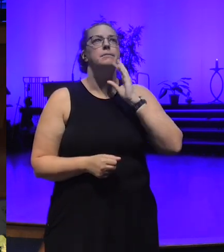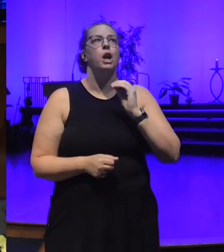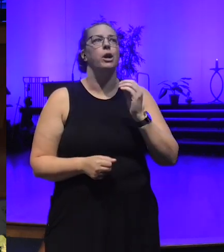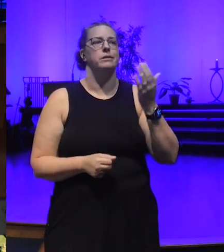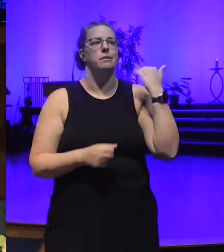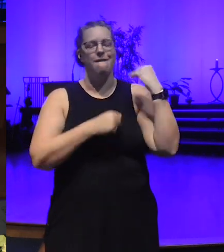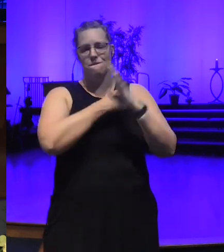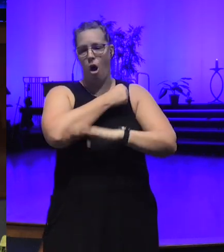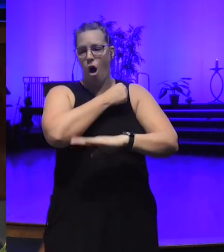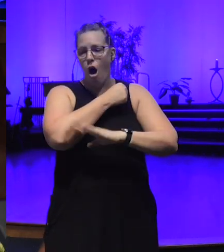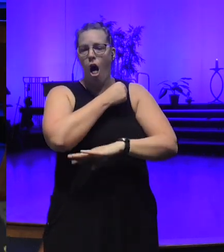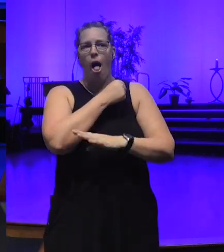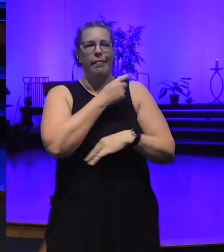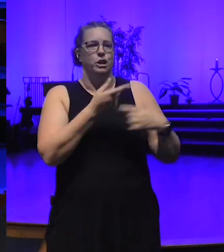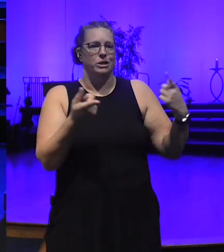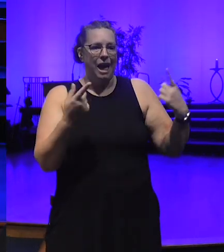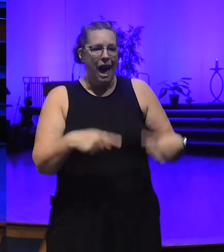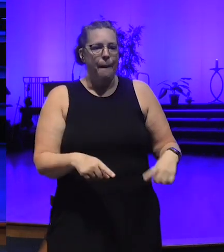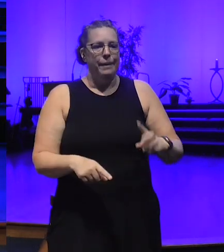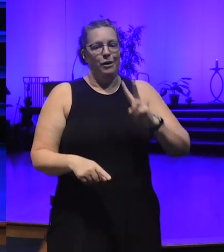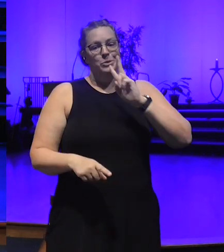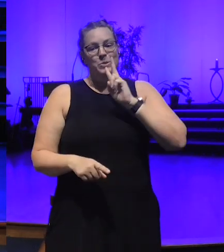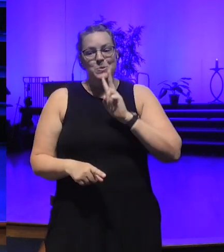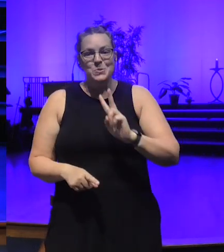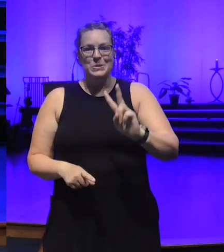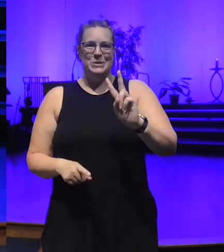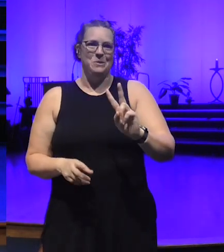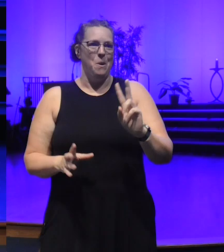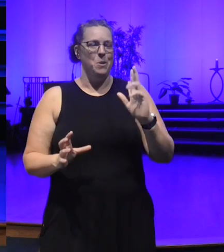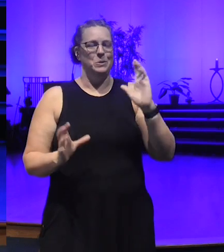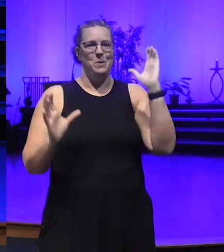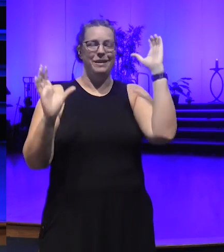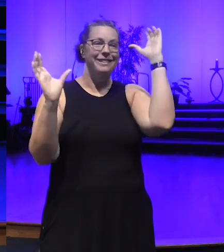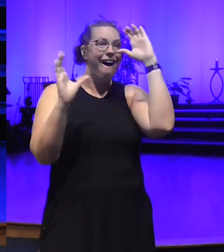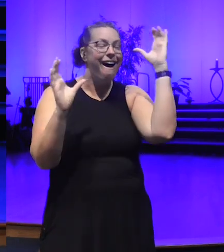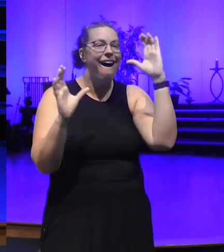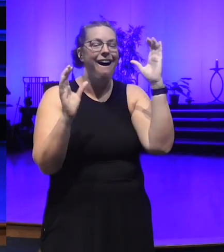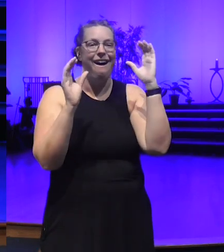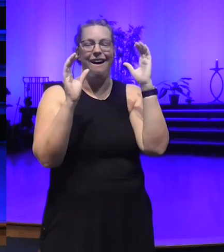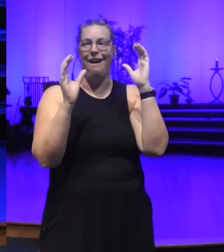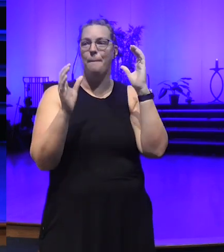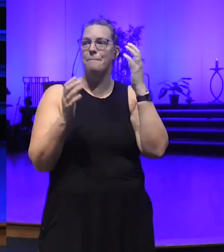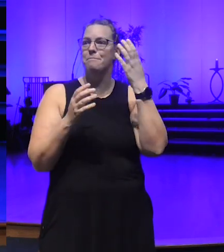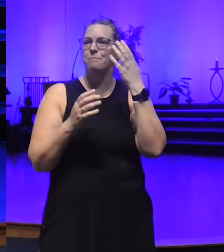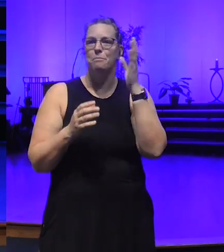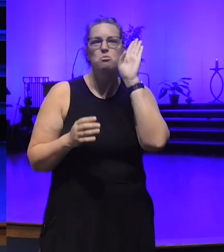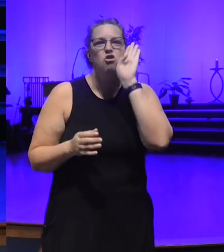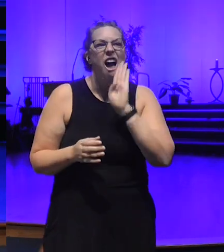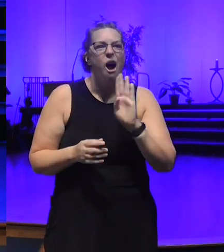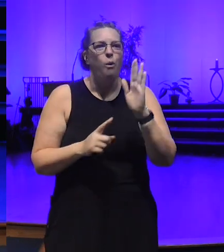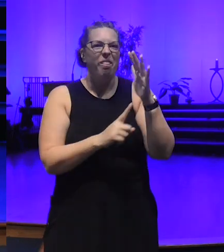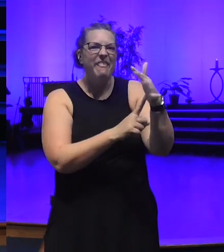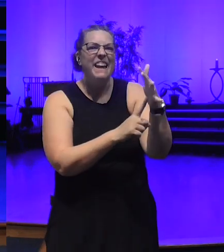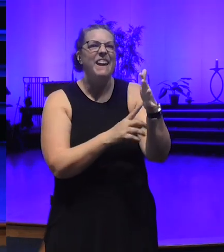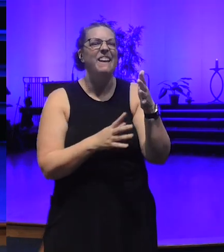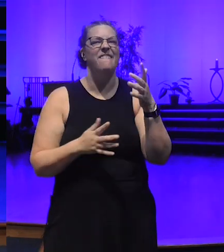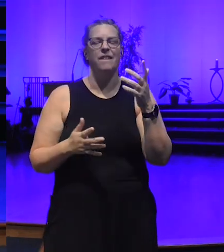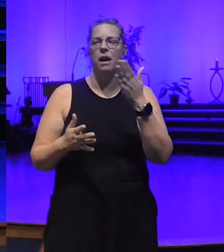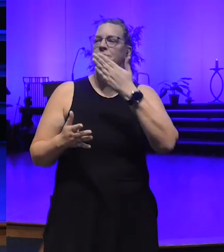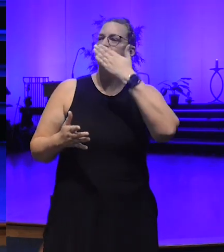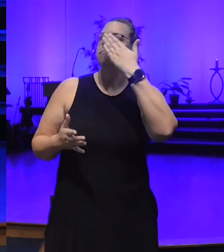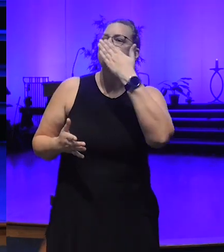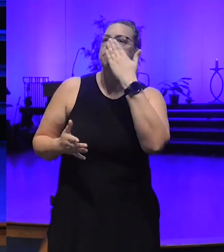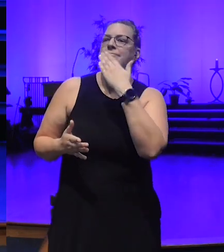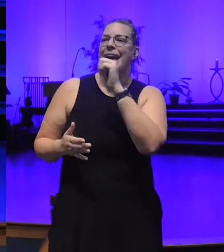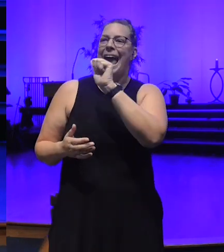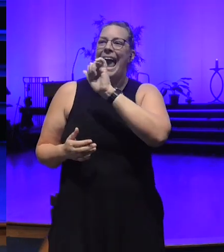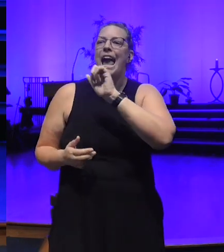this 2-year-old discovering fall a brown leaf smelling in the crisp air looking at the Blue